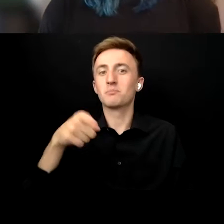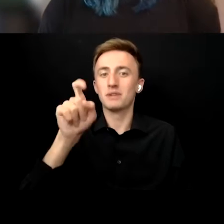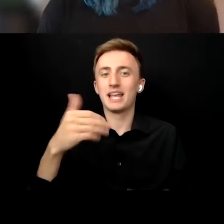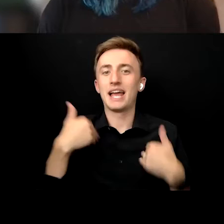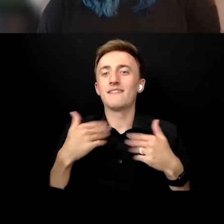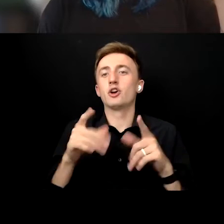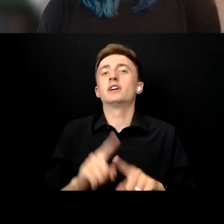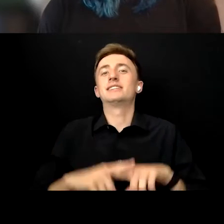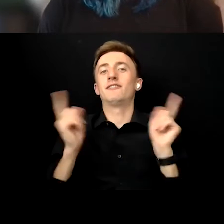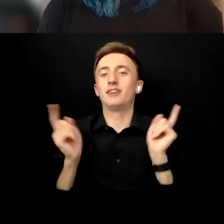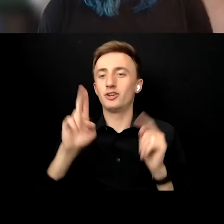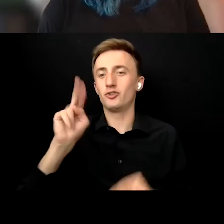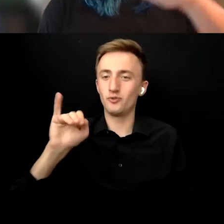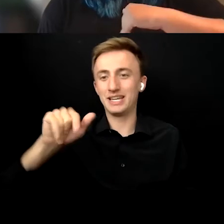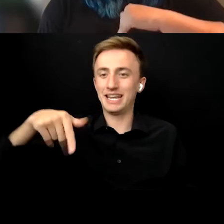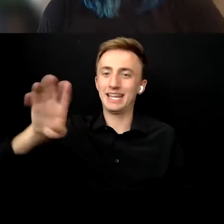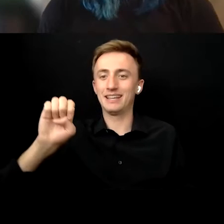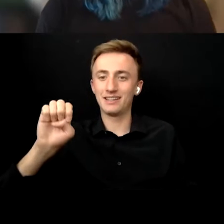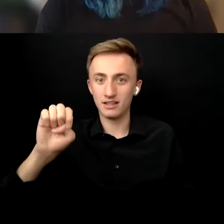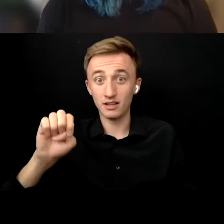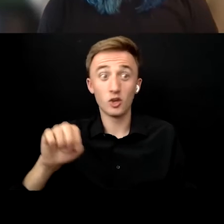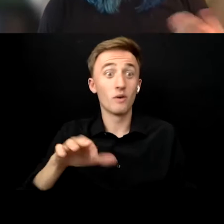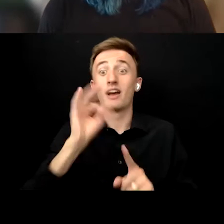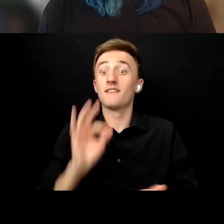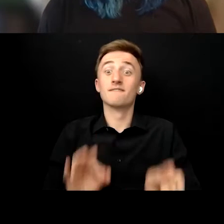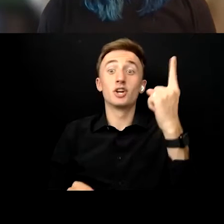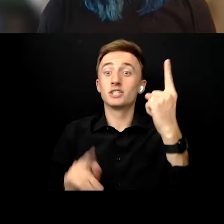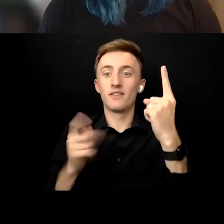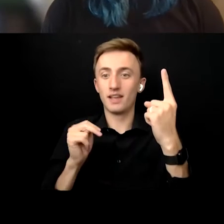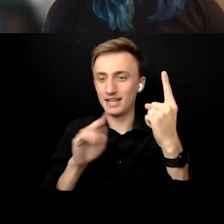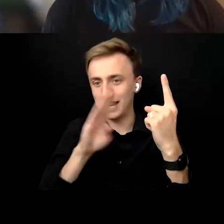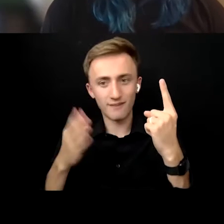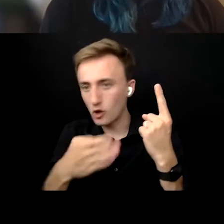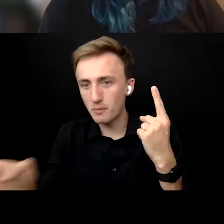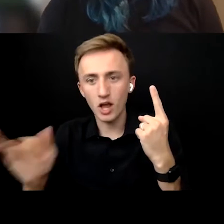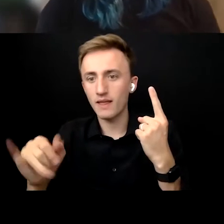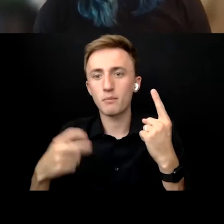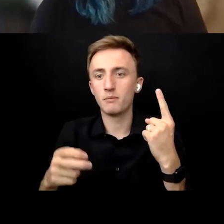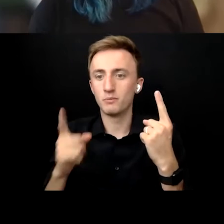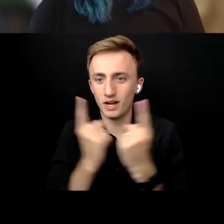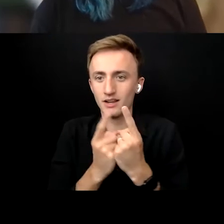only find the first one and never go beyond that problem. Something we need to check for